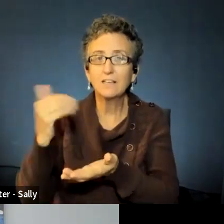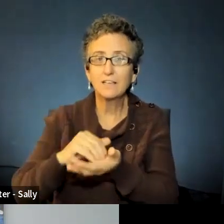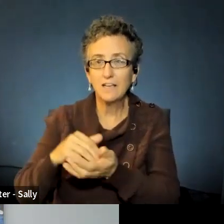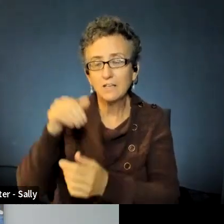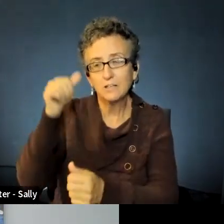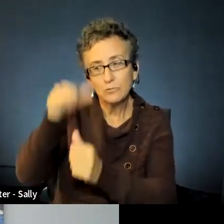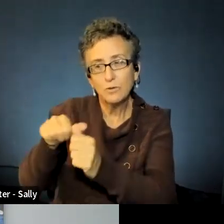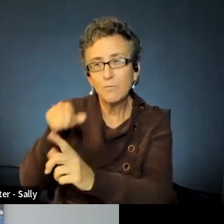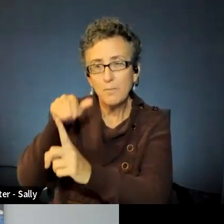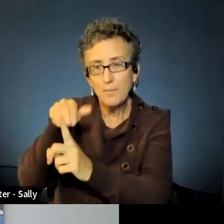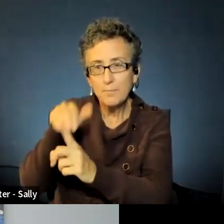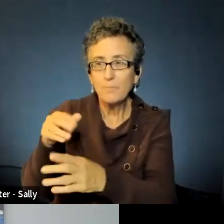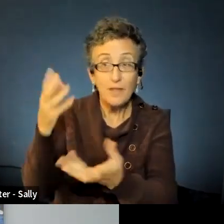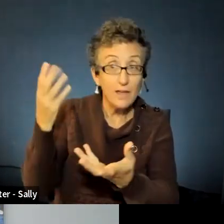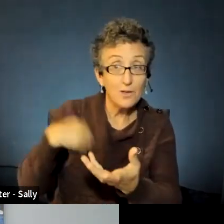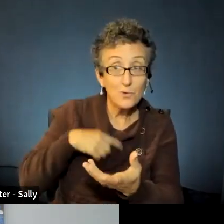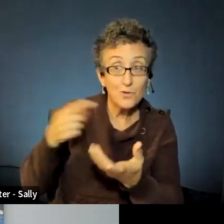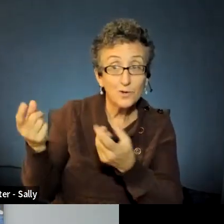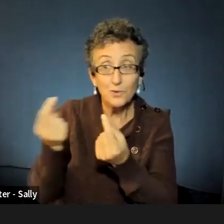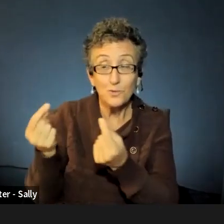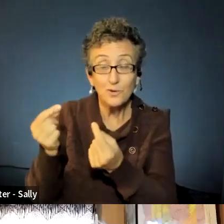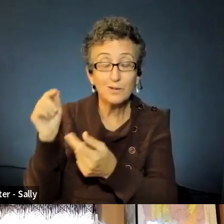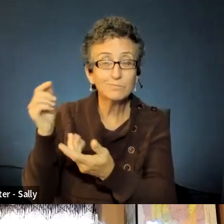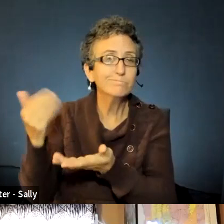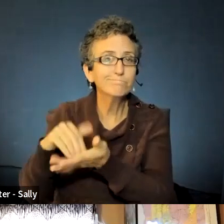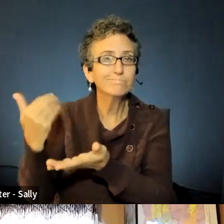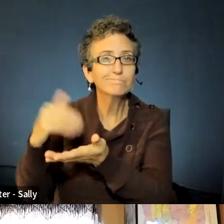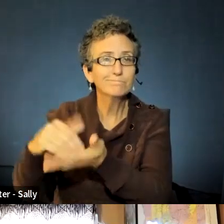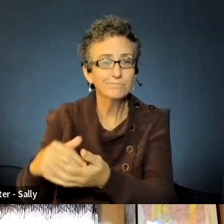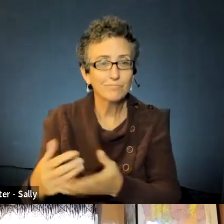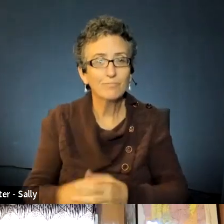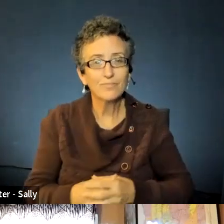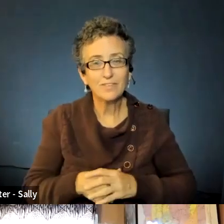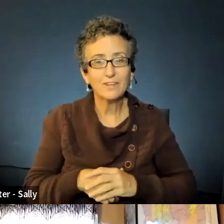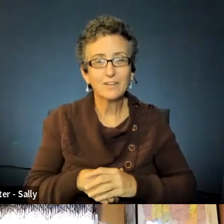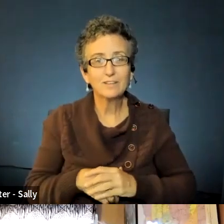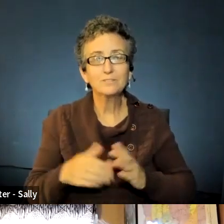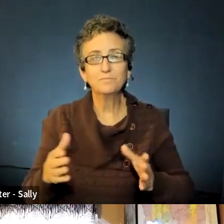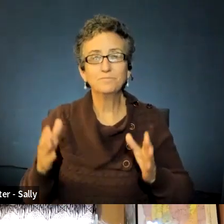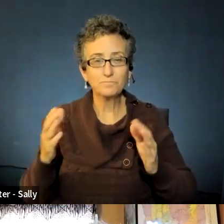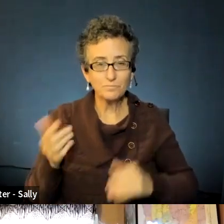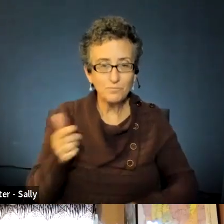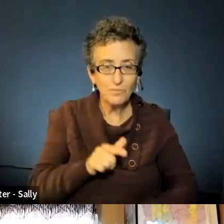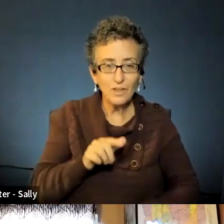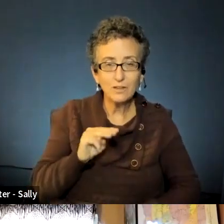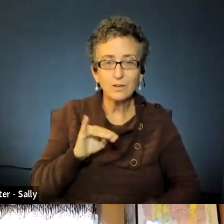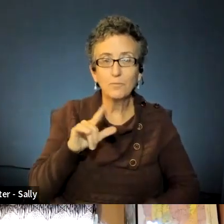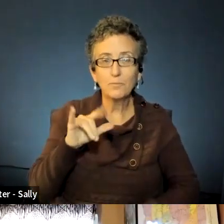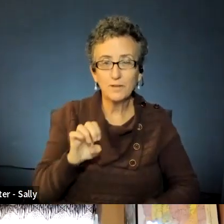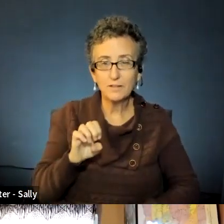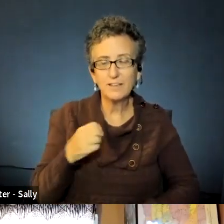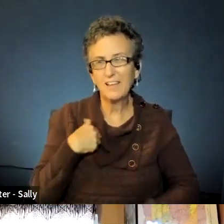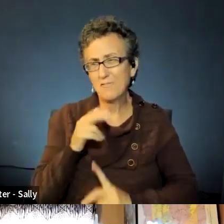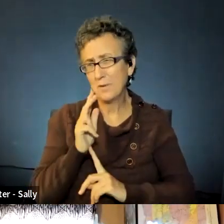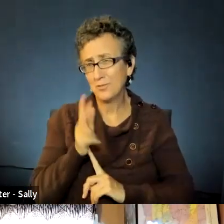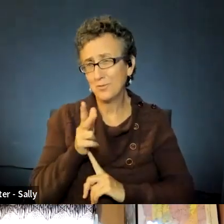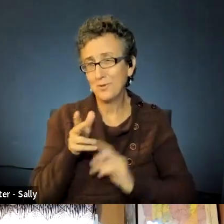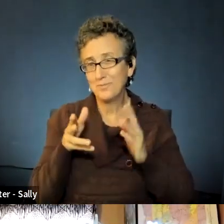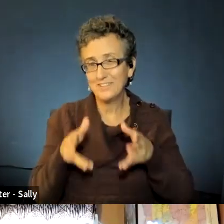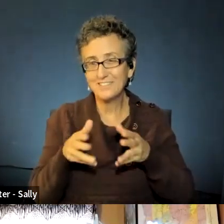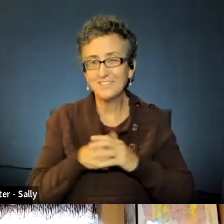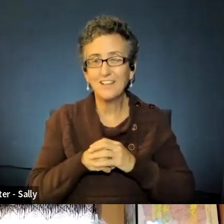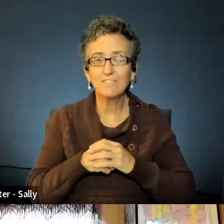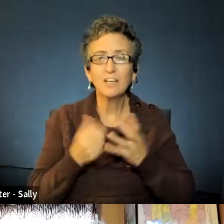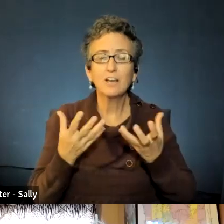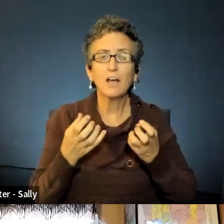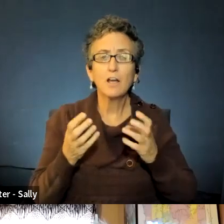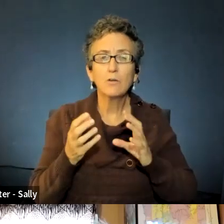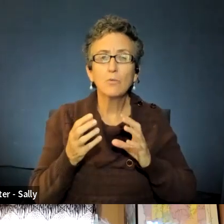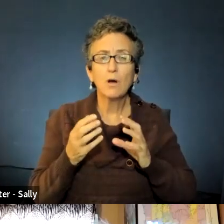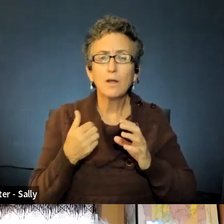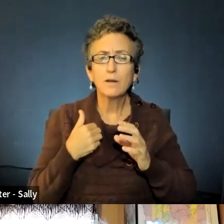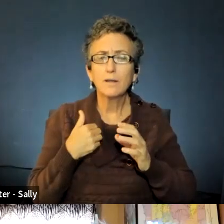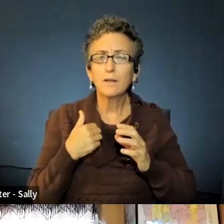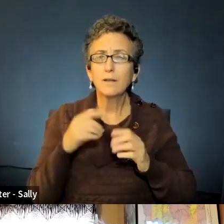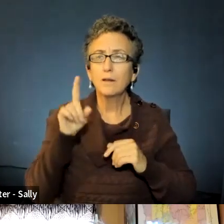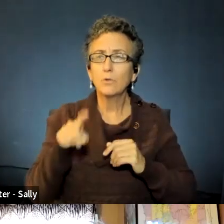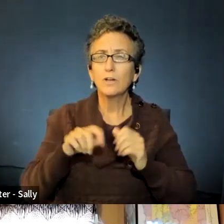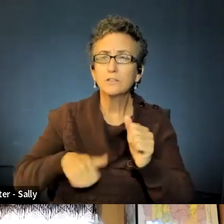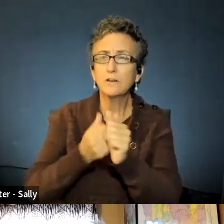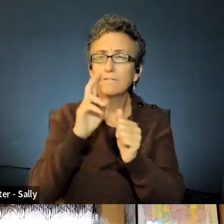Those that, you know, serve people with disabilities, and those that don't. Building relationships with entities that could get the word out about us because there are people that just don't know, they note that we do things, or that maybe can help somebody with access to their home, but some of these other programs just aren't known about it and it's a continued talk about what we do, and building those relationships. It is not just once, the specialist contact, these entities